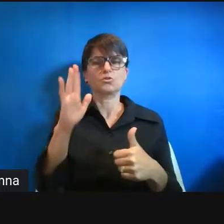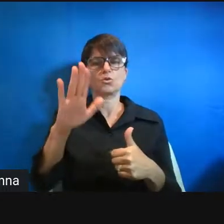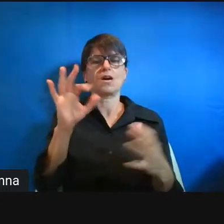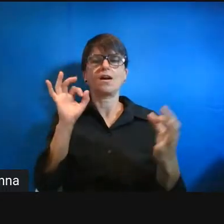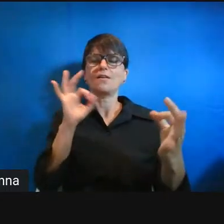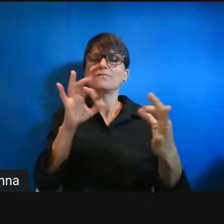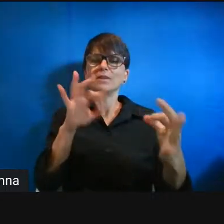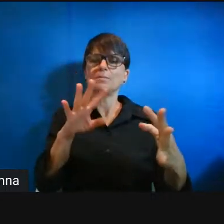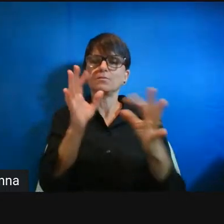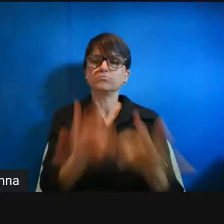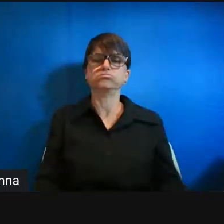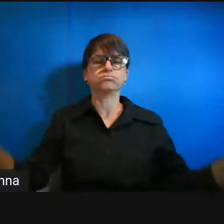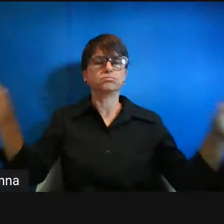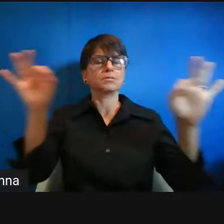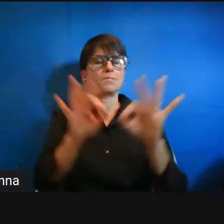and will be used to